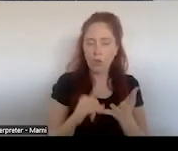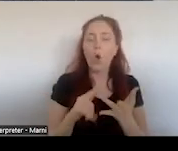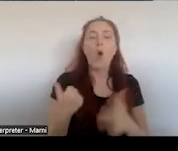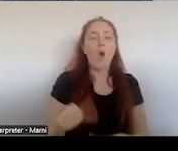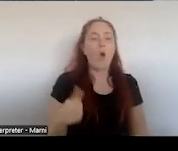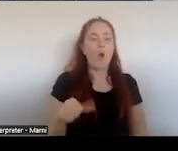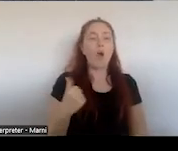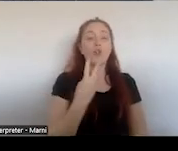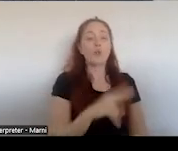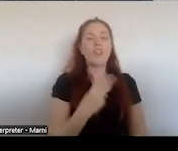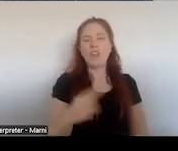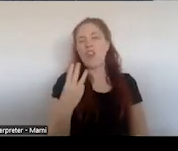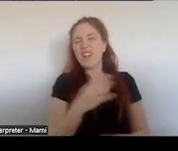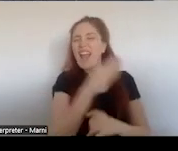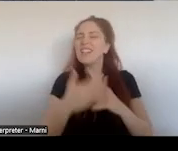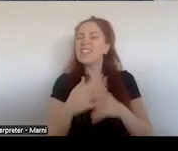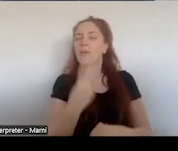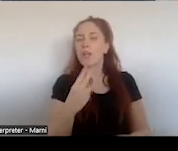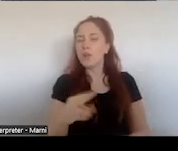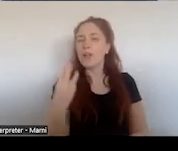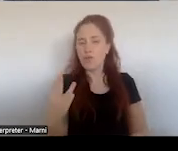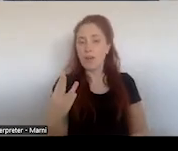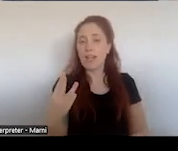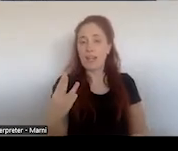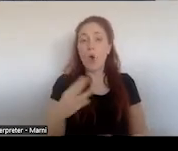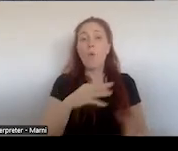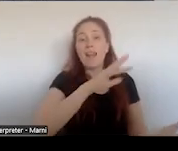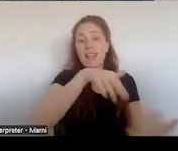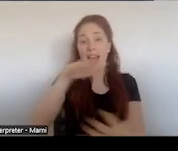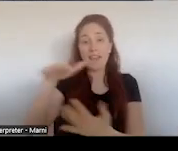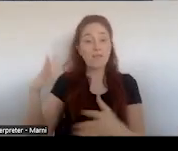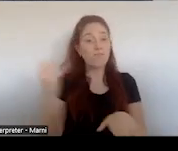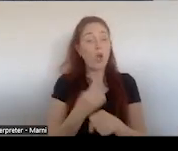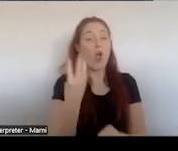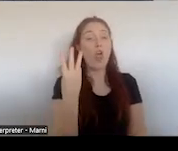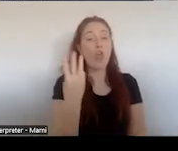we ended up convening a diverse group of 13 artists and arts workers with disability